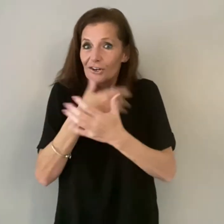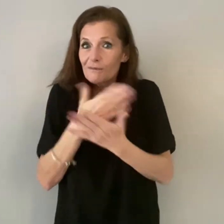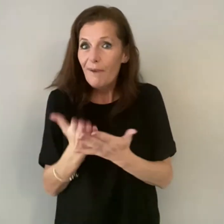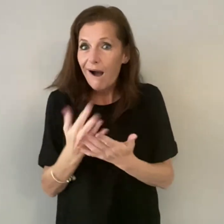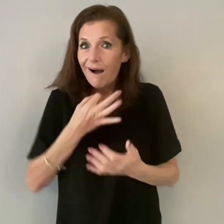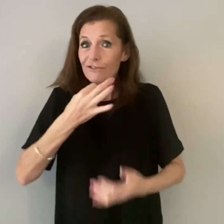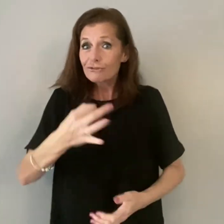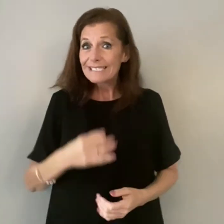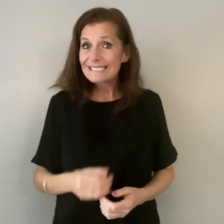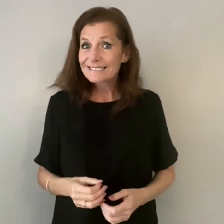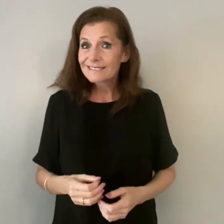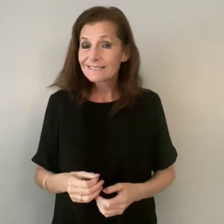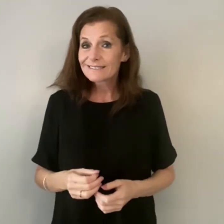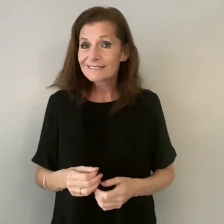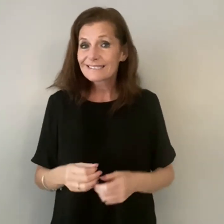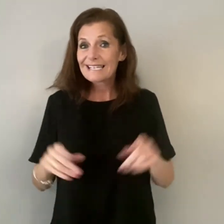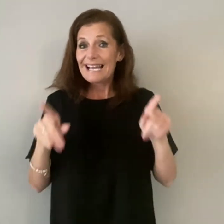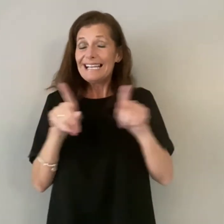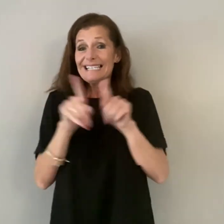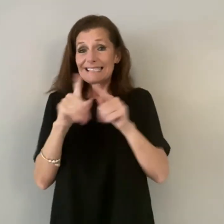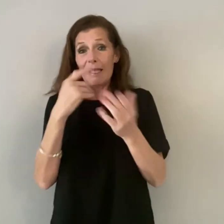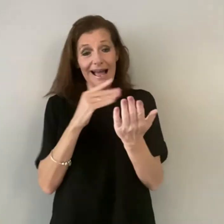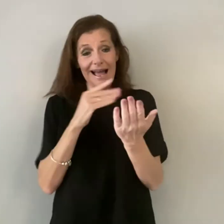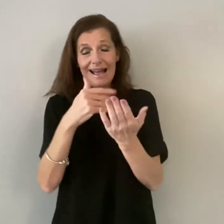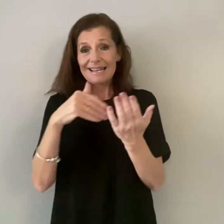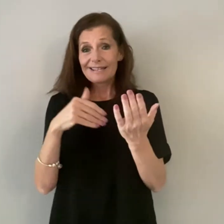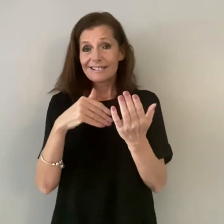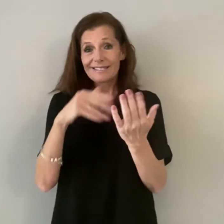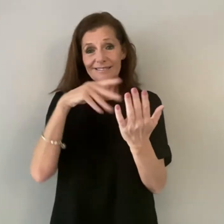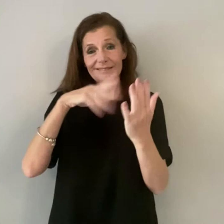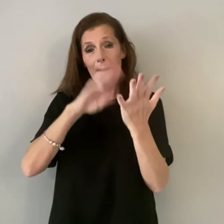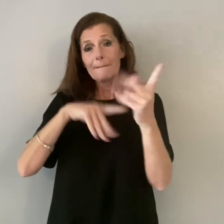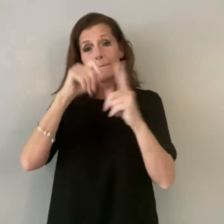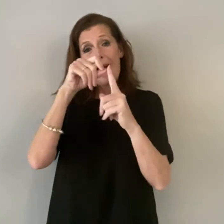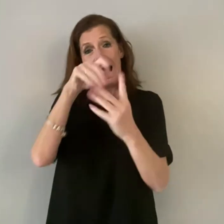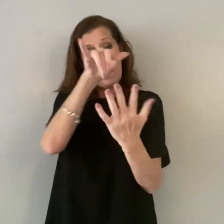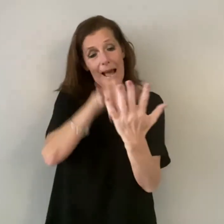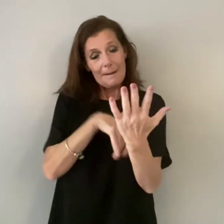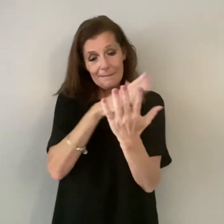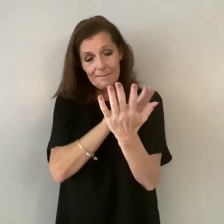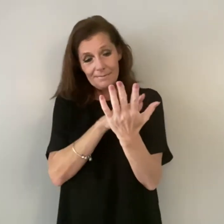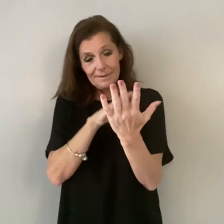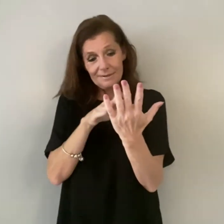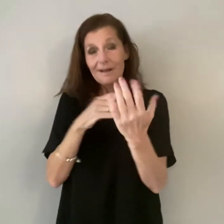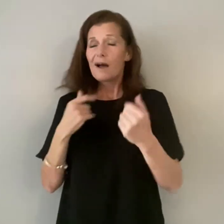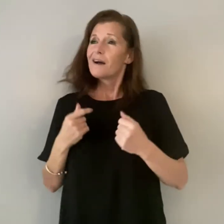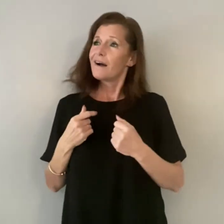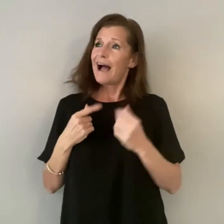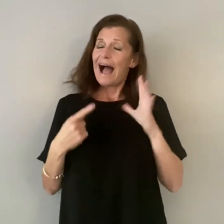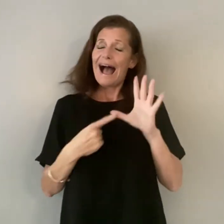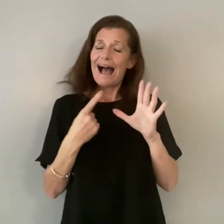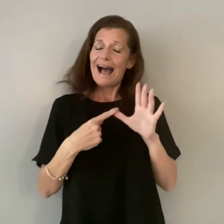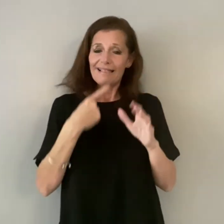the fun bit of where risk is, it's a bit, a bit like map reading. Yeah I mean, I do actually wonder how many boards